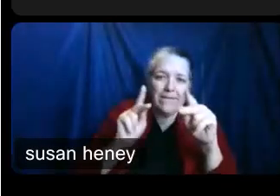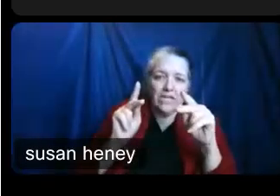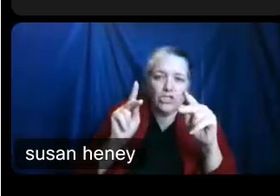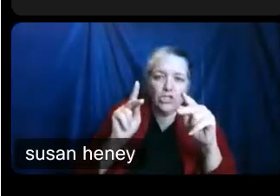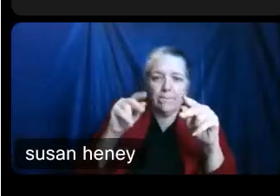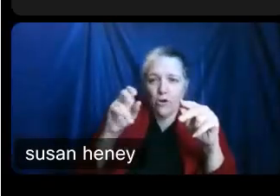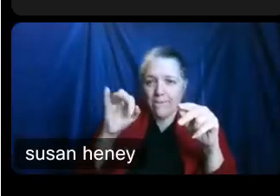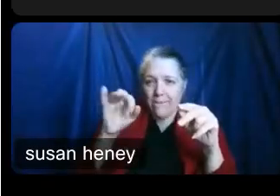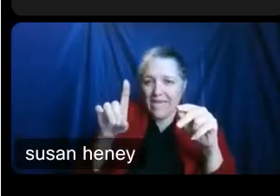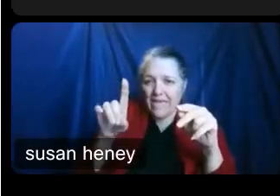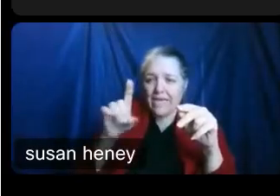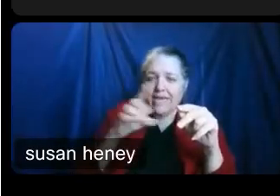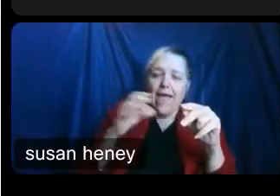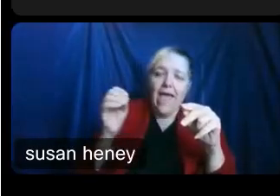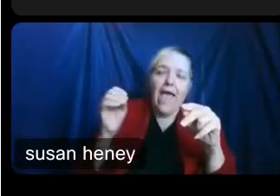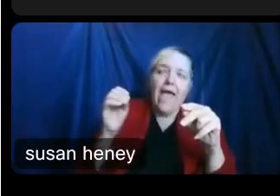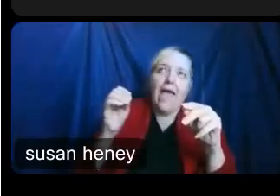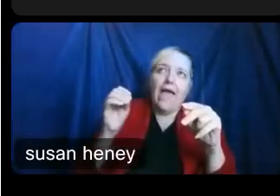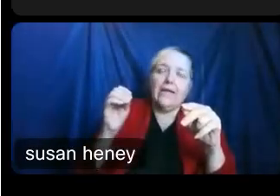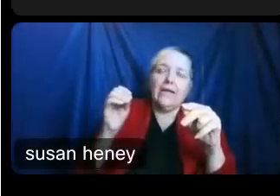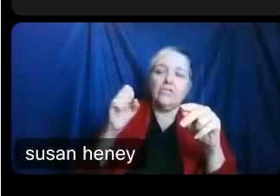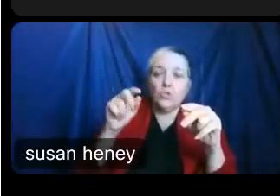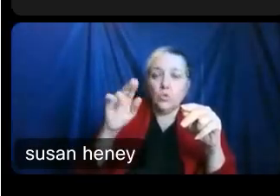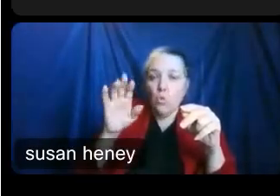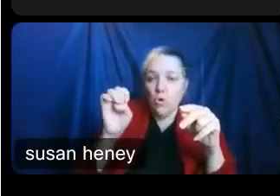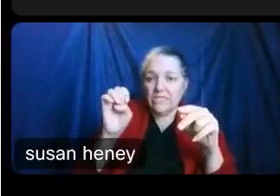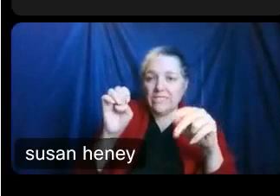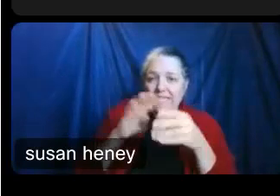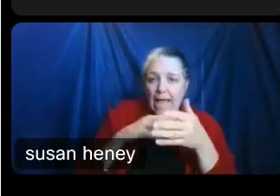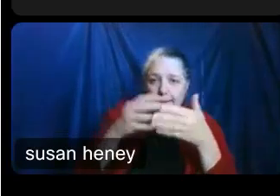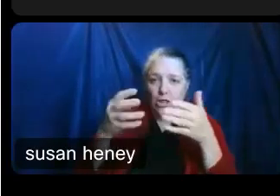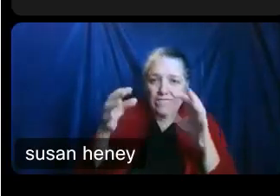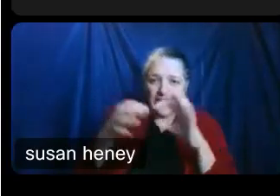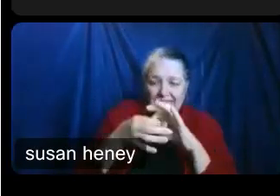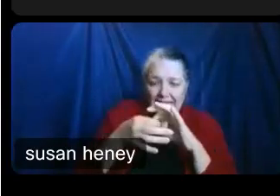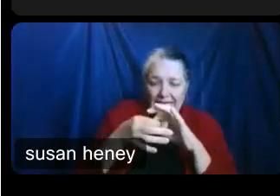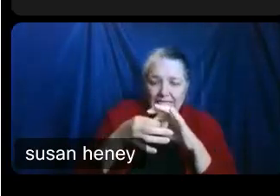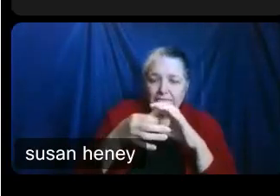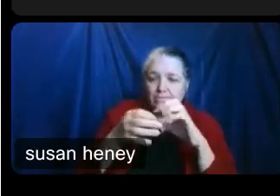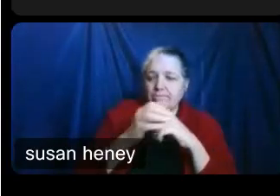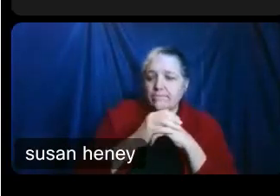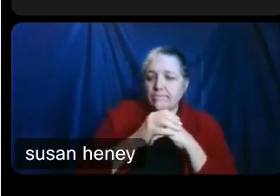as well as source tables linked within this page that are looking at these higher-level